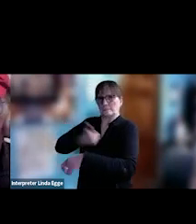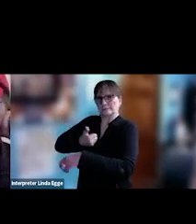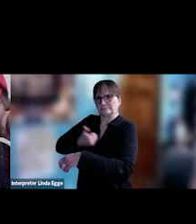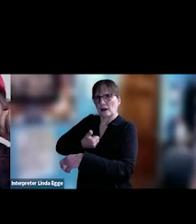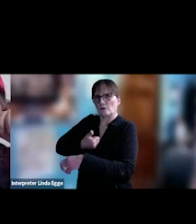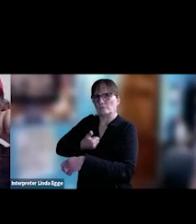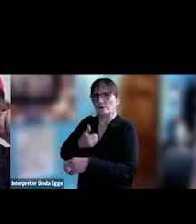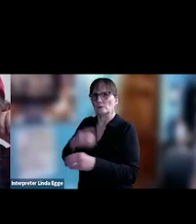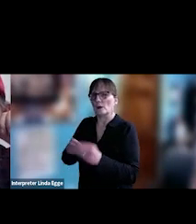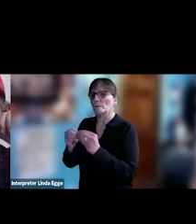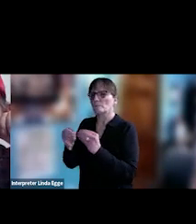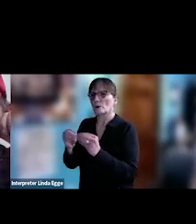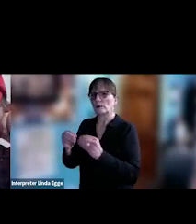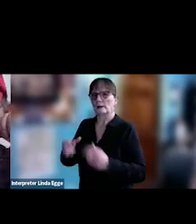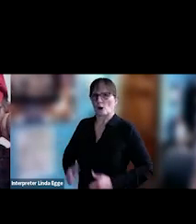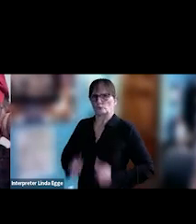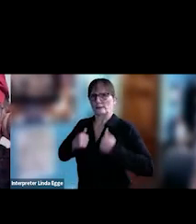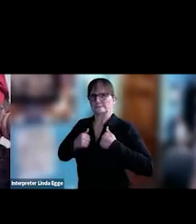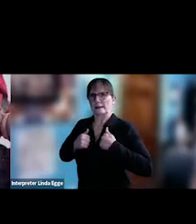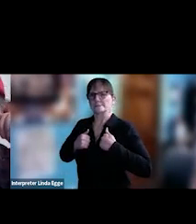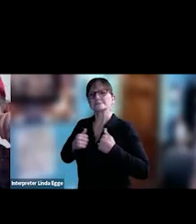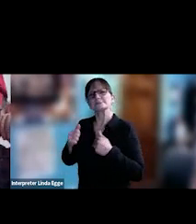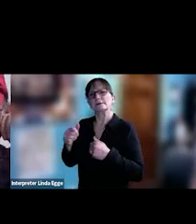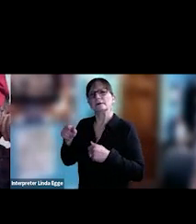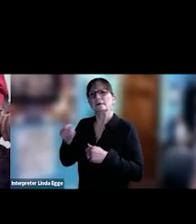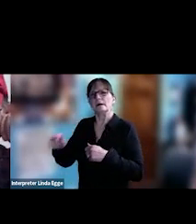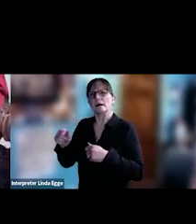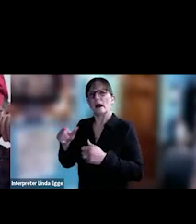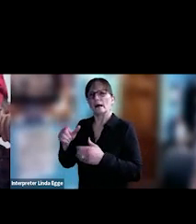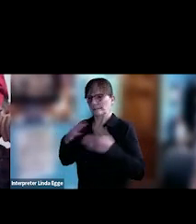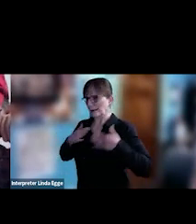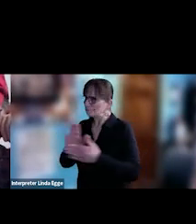more like a residence, I could get cleaned up, probably get a job, you know,